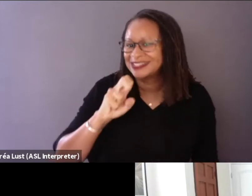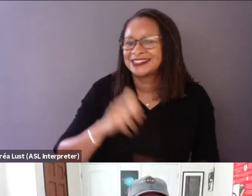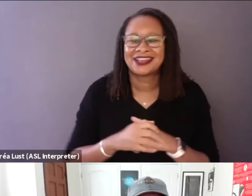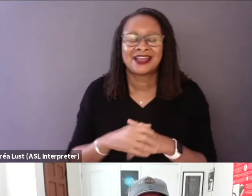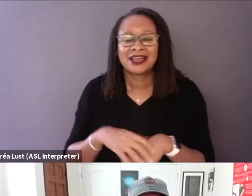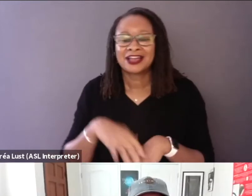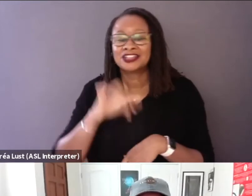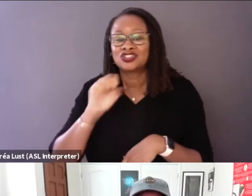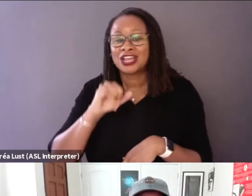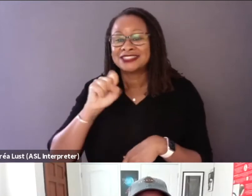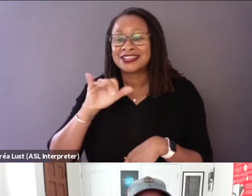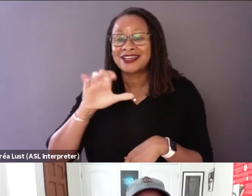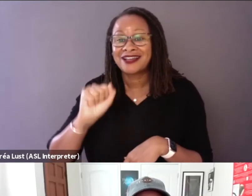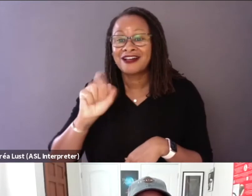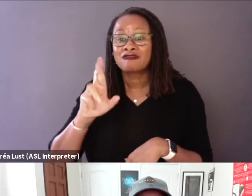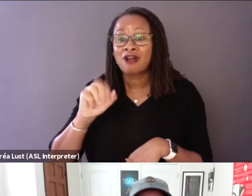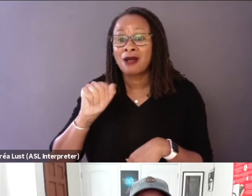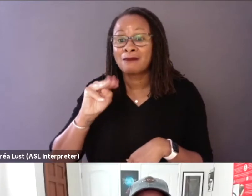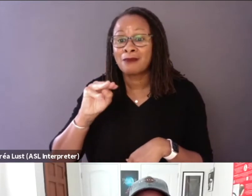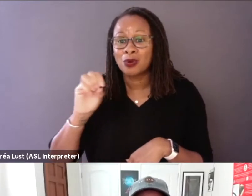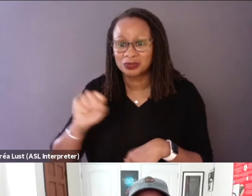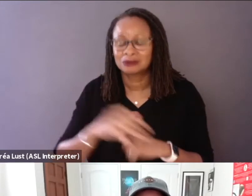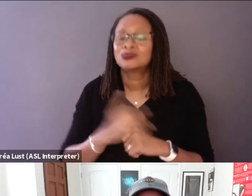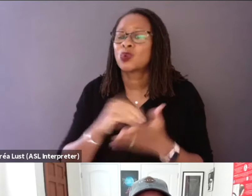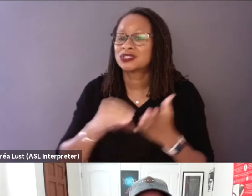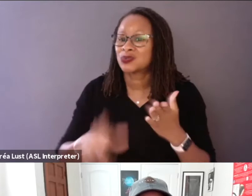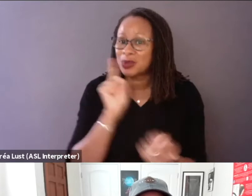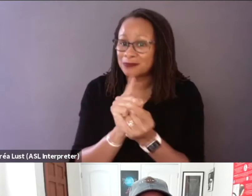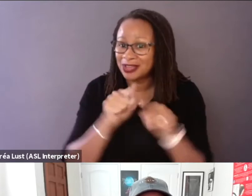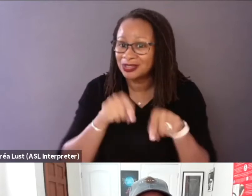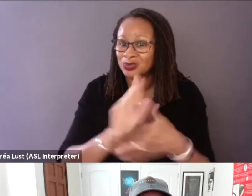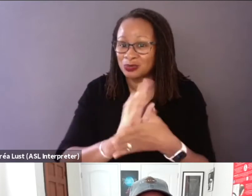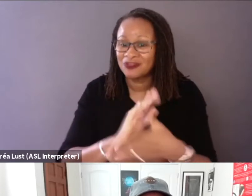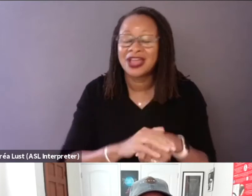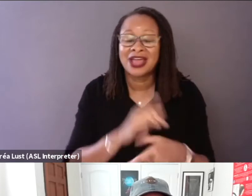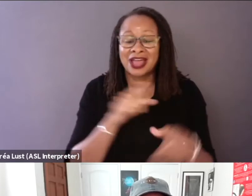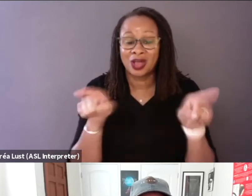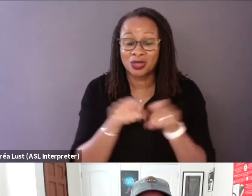She's one of the students that we met in the documentary and then also Denilson- is it Garibo?